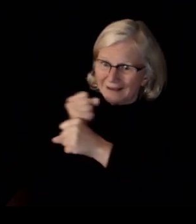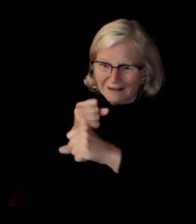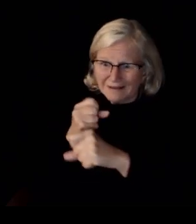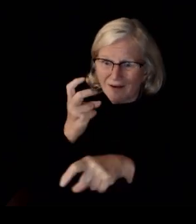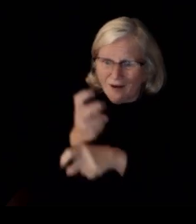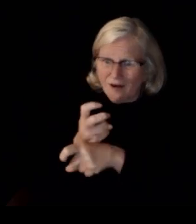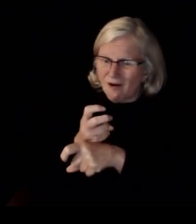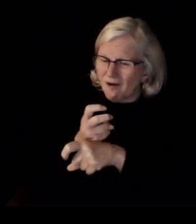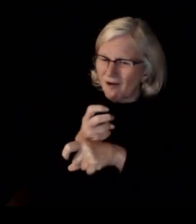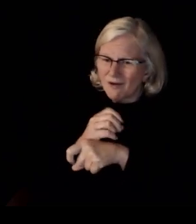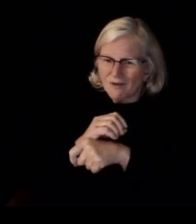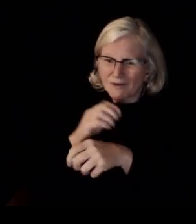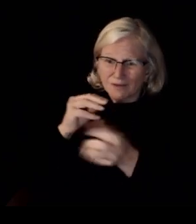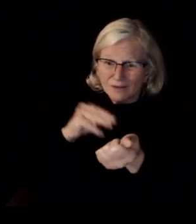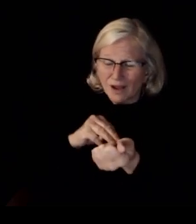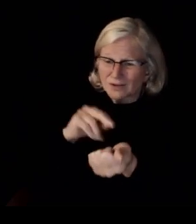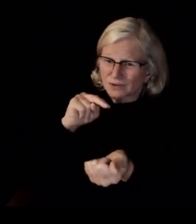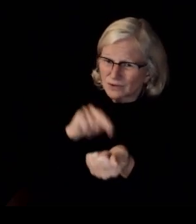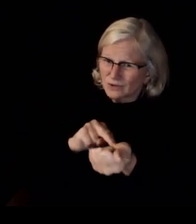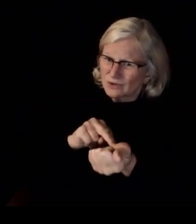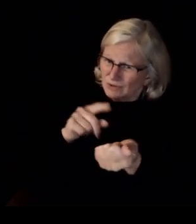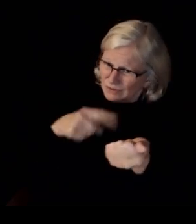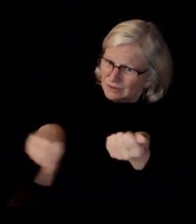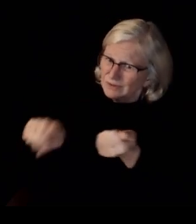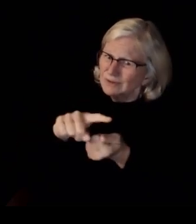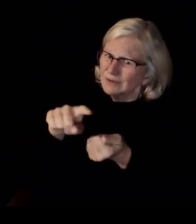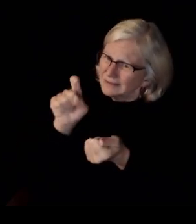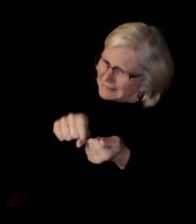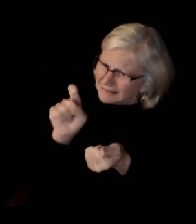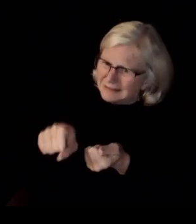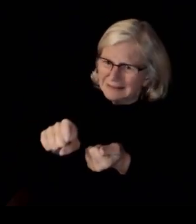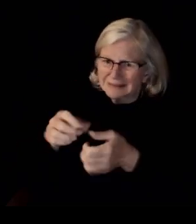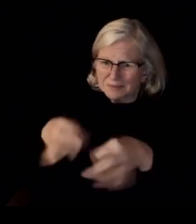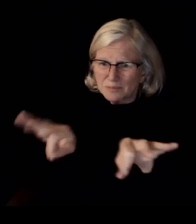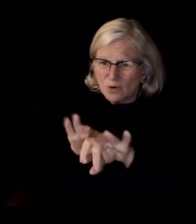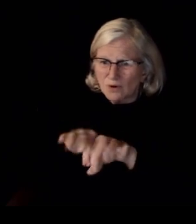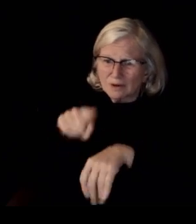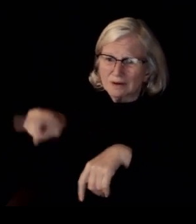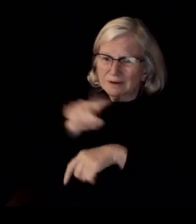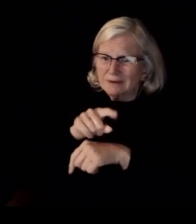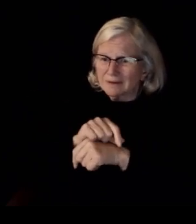with the University of Minnesota for testing to ensure proper fit and filtration of any